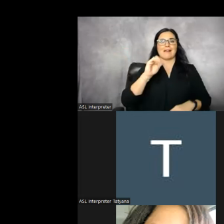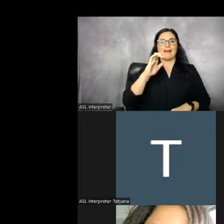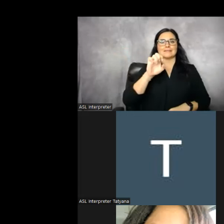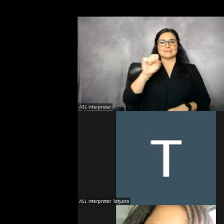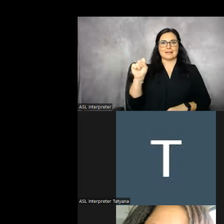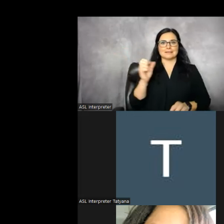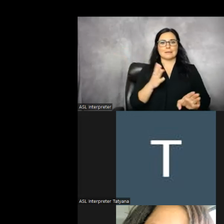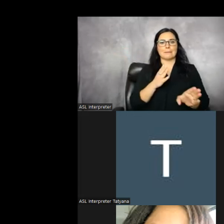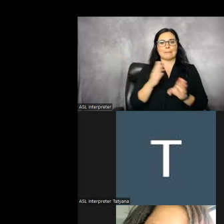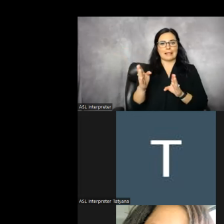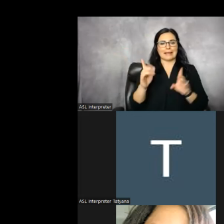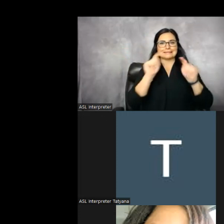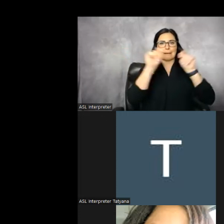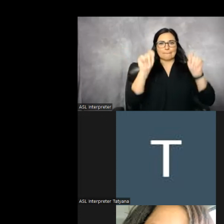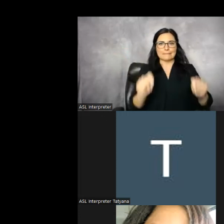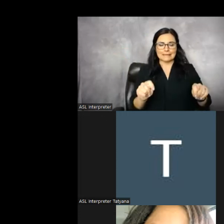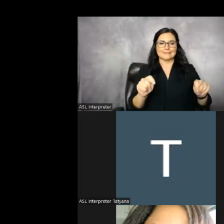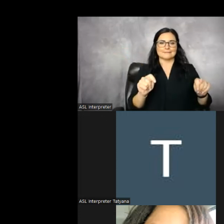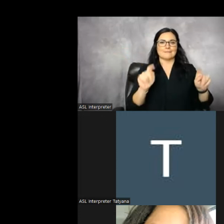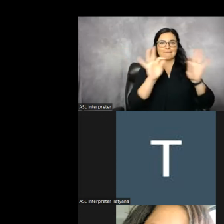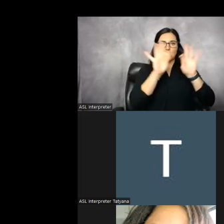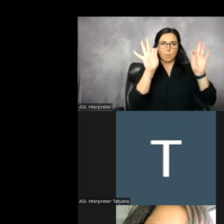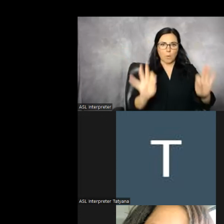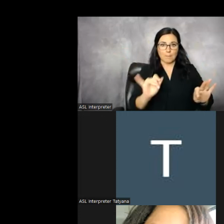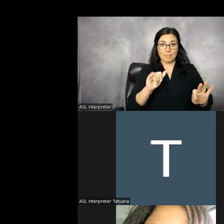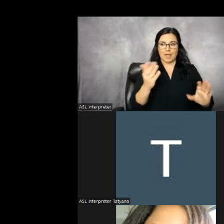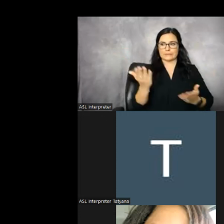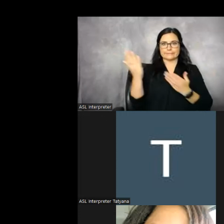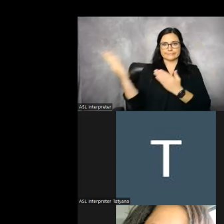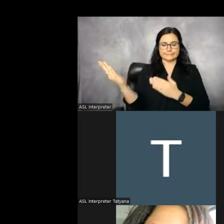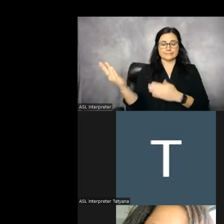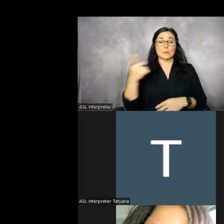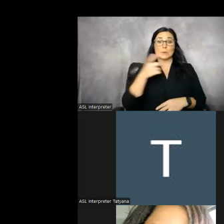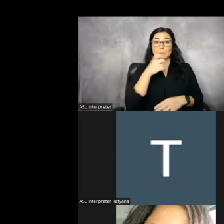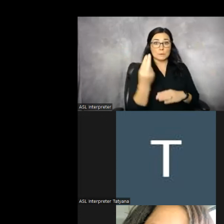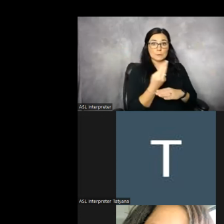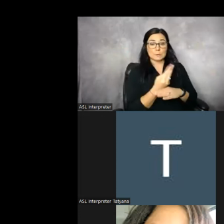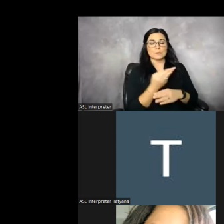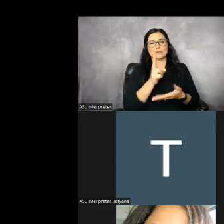template and framework that's actually used by universities throughout the country.